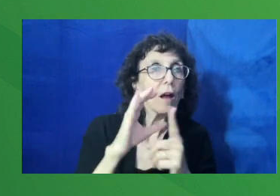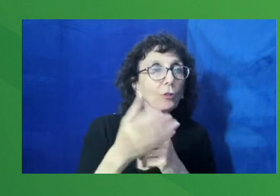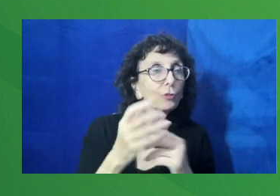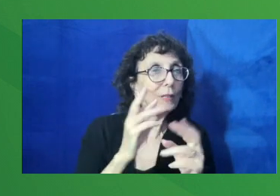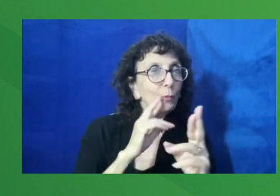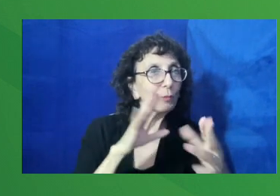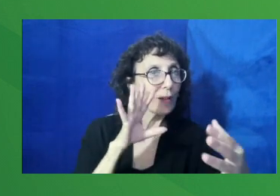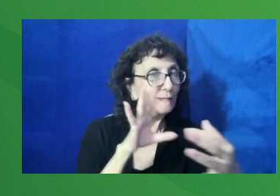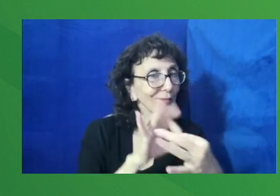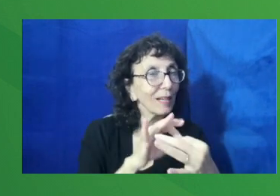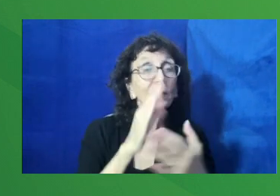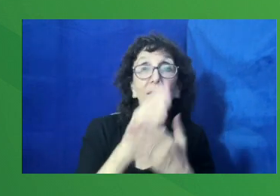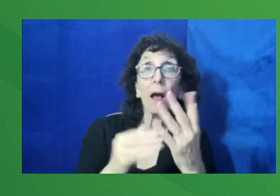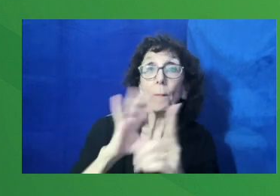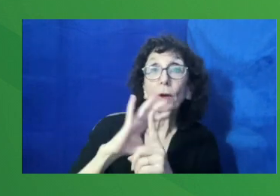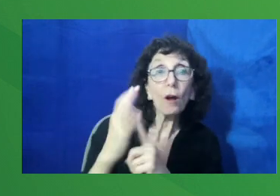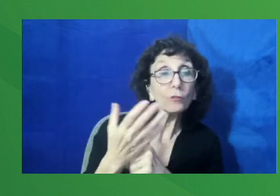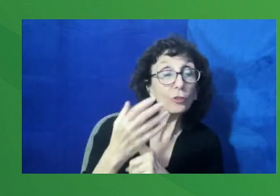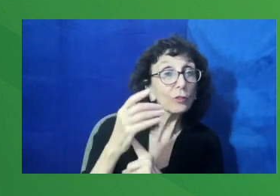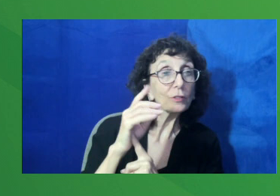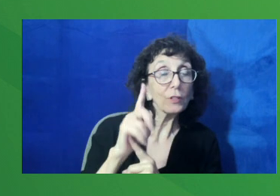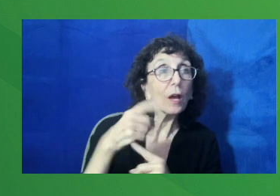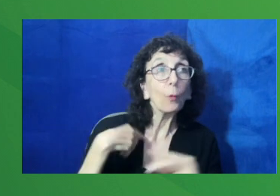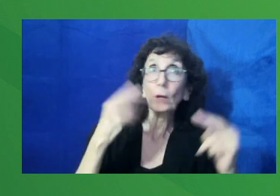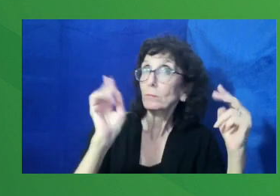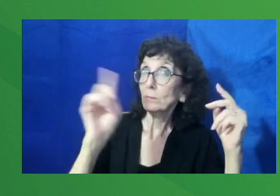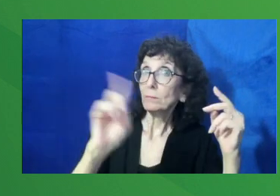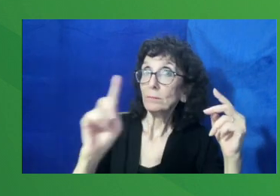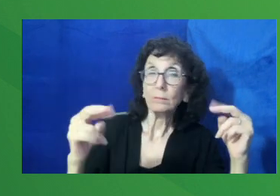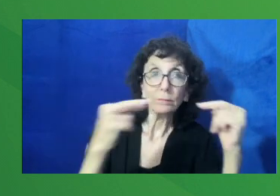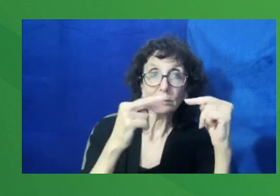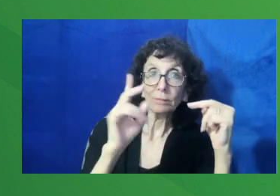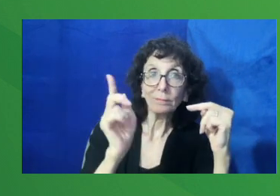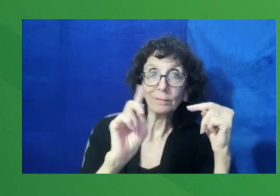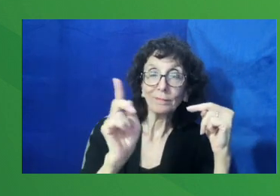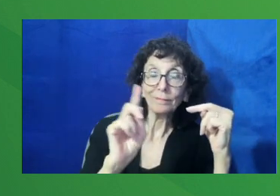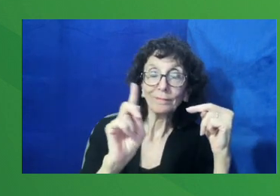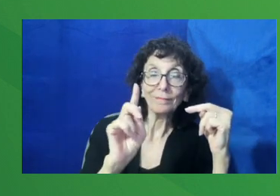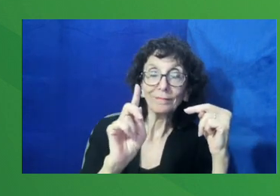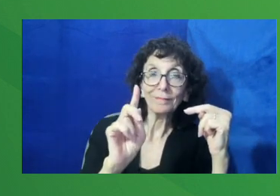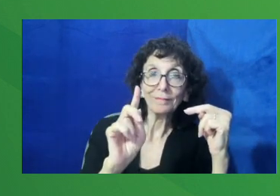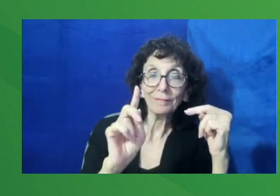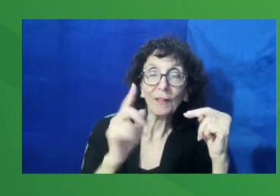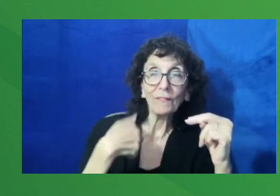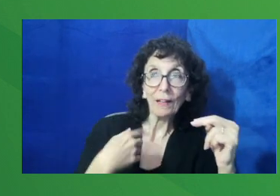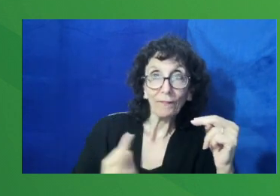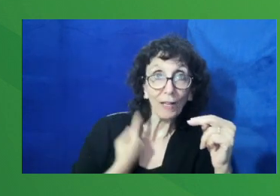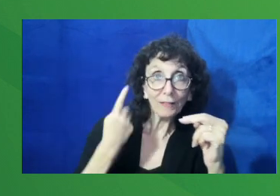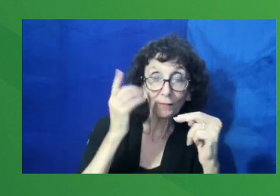cultures where direct eye contact can be seen as offensive. So, being mindful of your students and